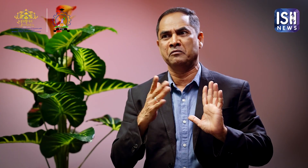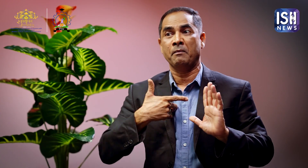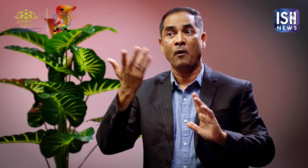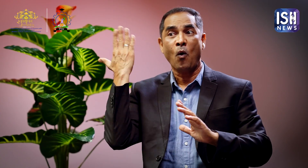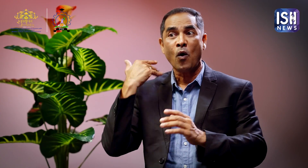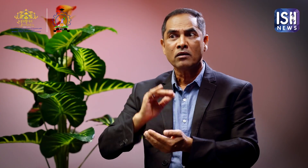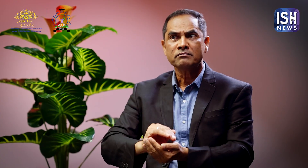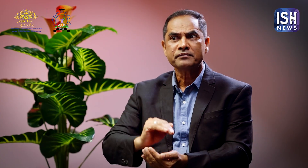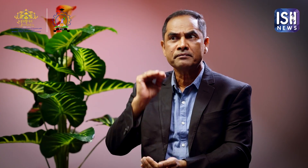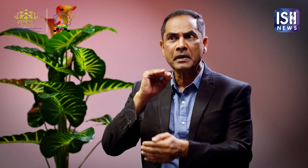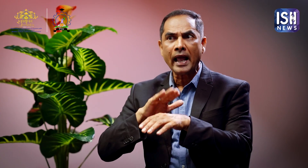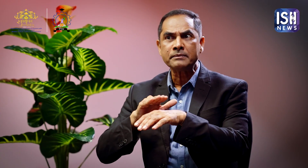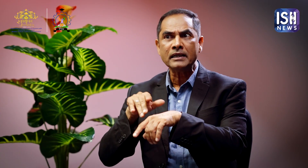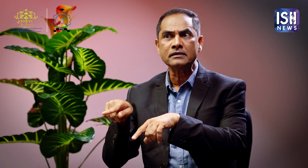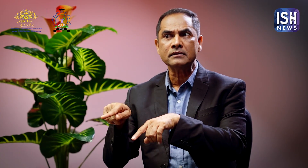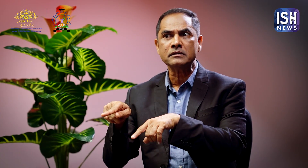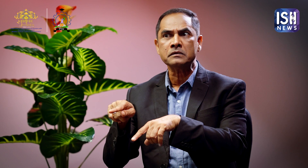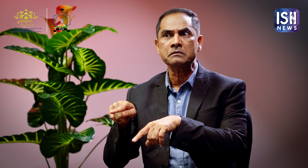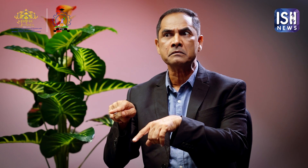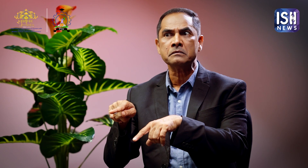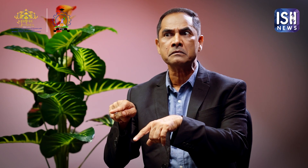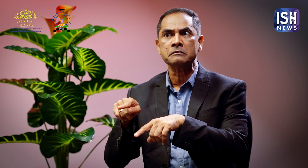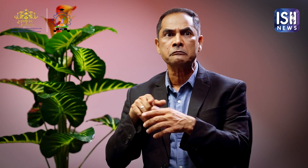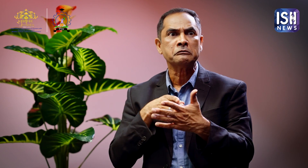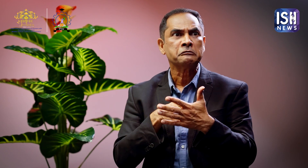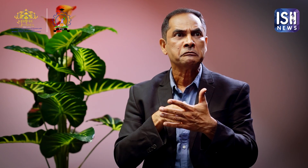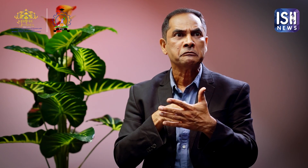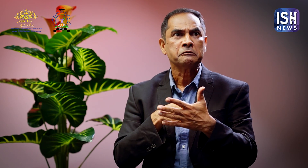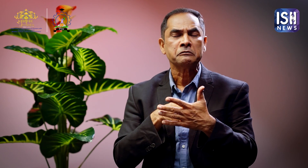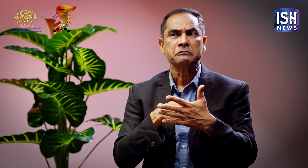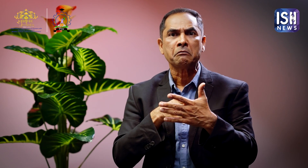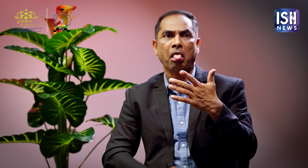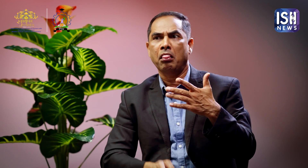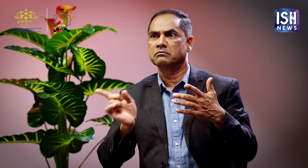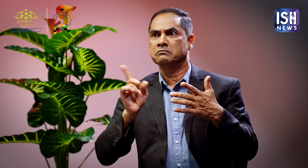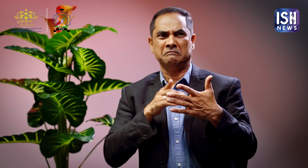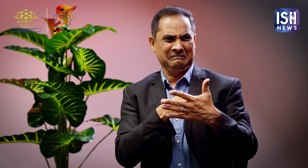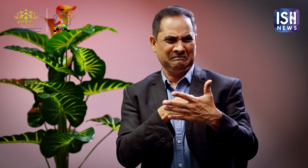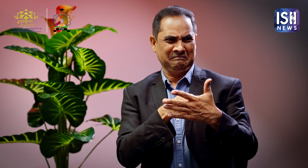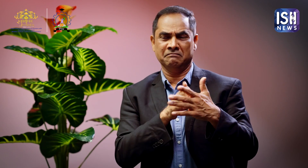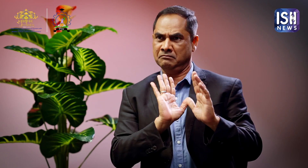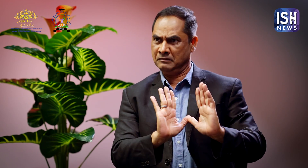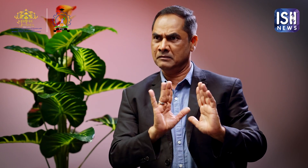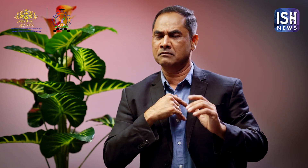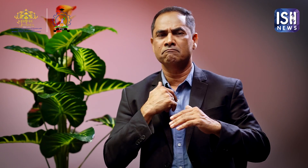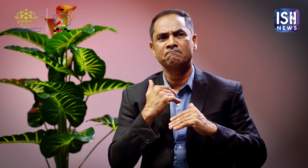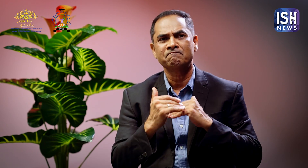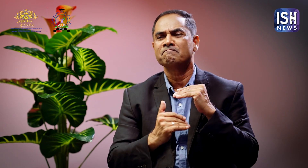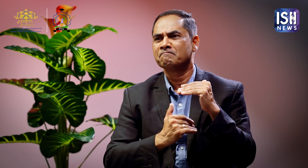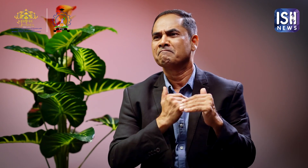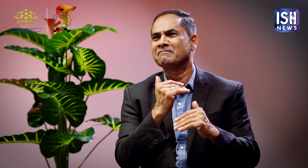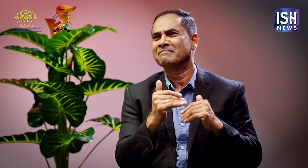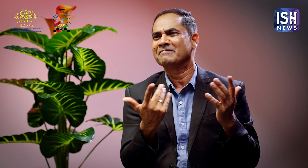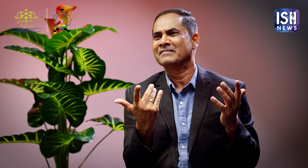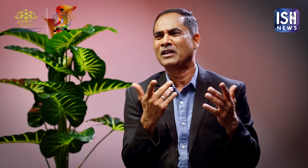I drew on what I had learned from past experiences of facing challenges and not giving up. I stayed committed to the challenges, overcoming them as I continued to move forward.